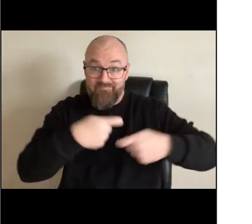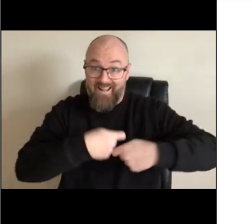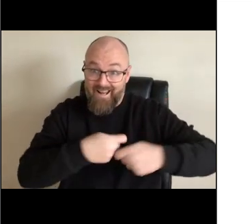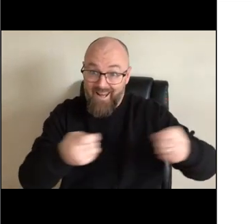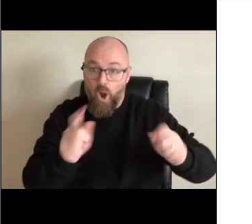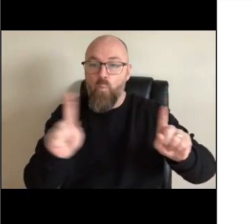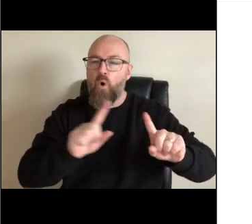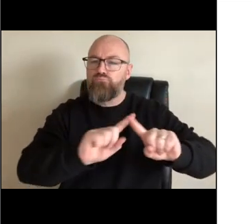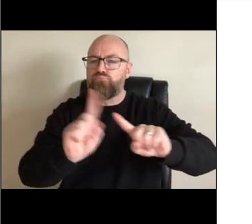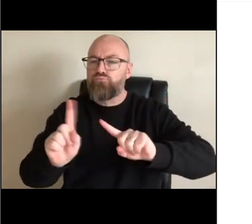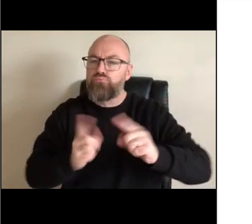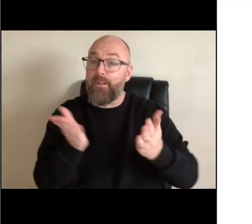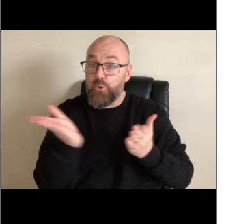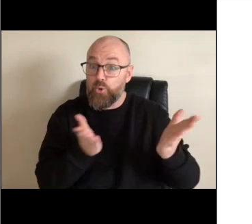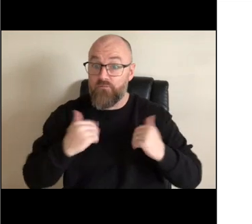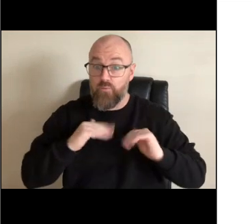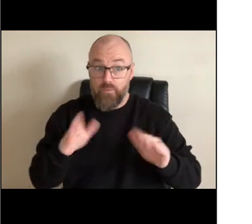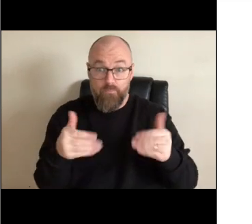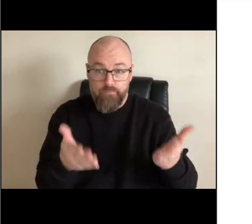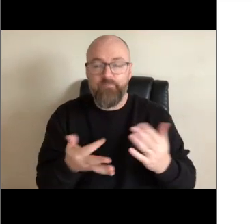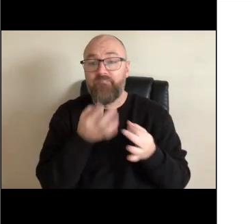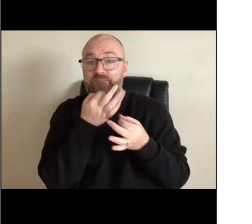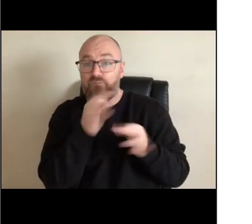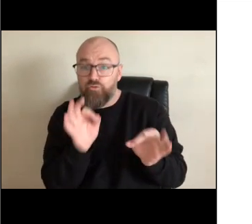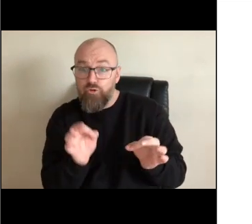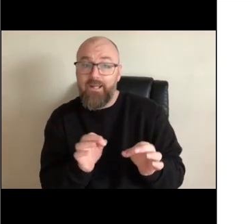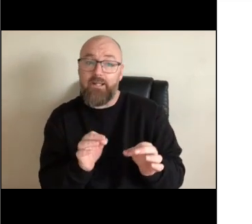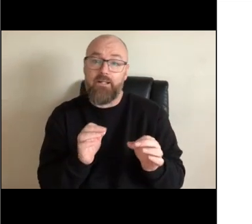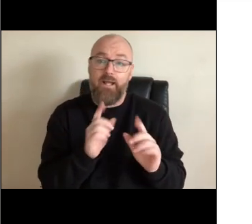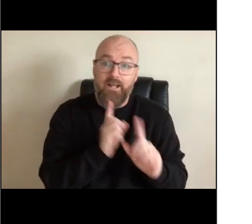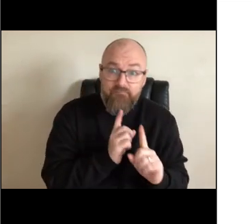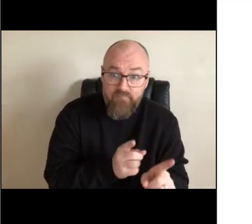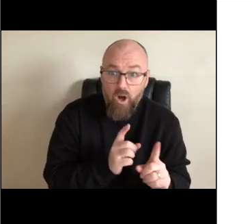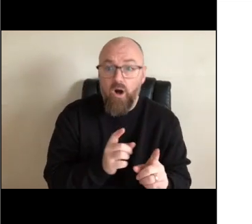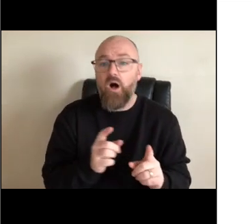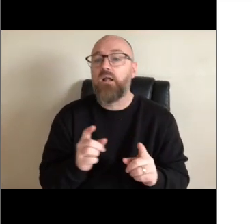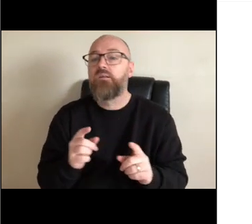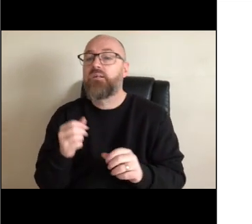everything from free Legal Information advice our duty lawyer service and representation so